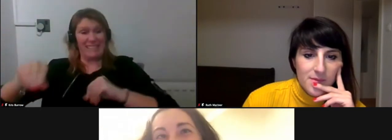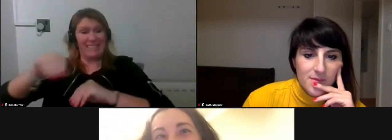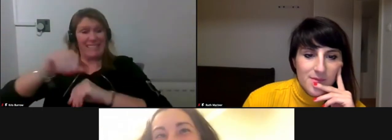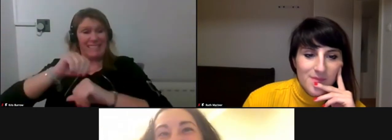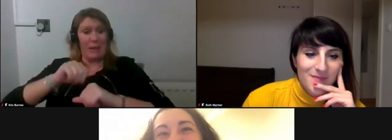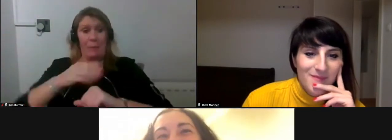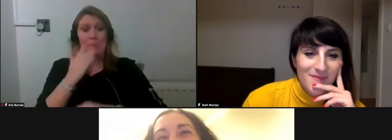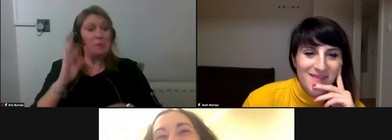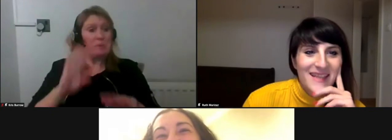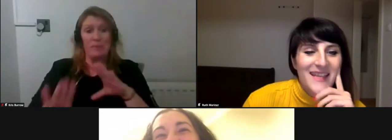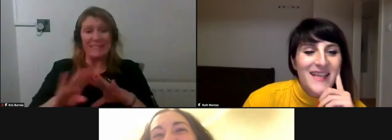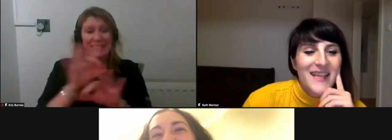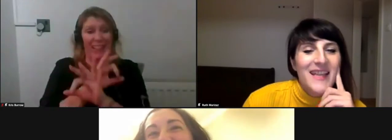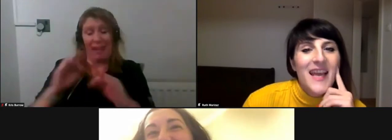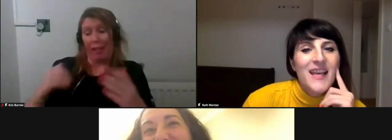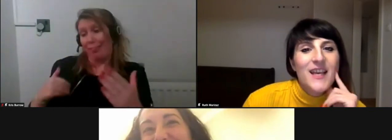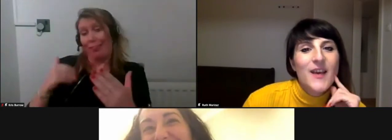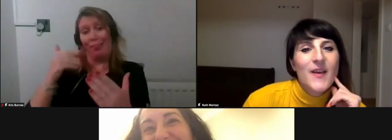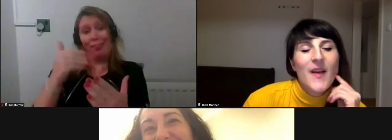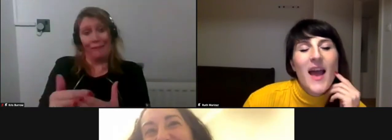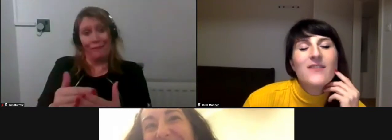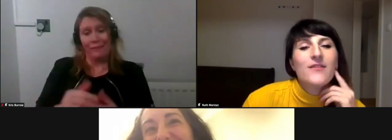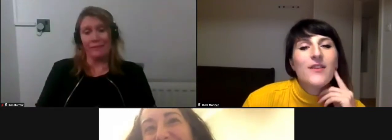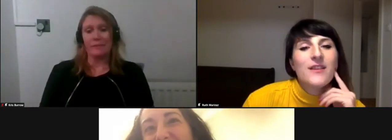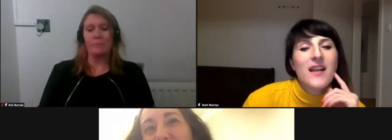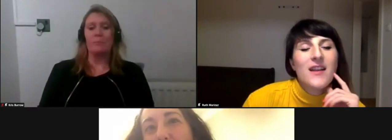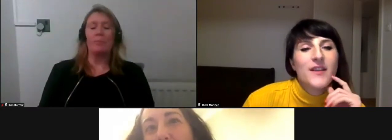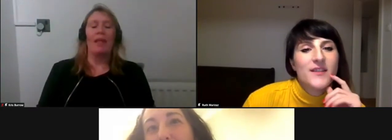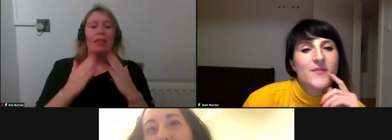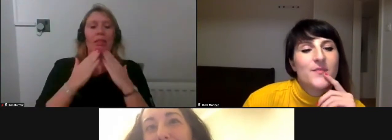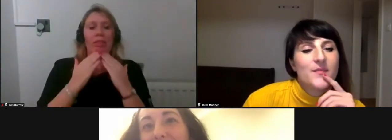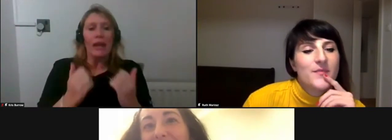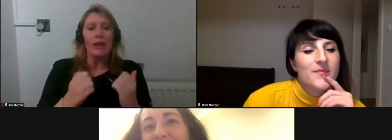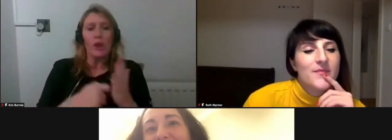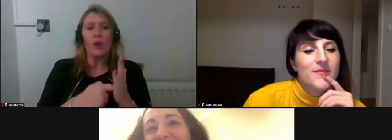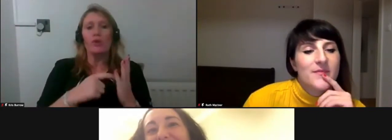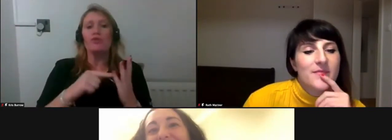Thank you, Ruth Sullivan.